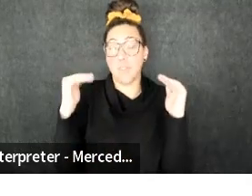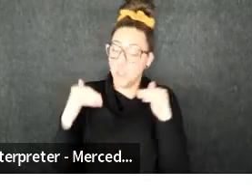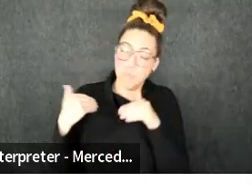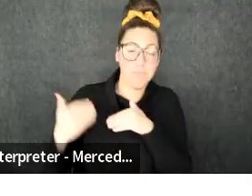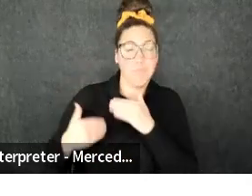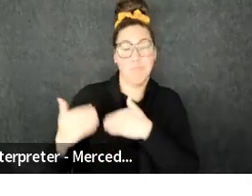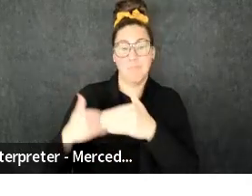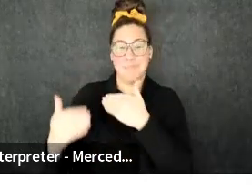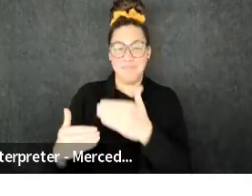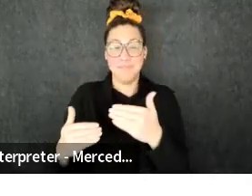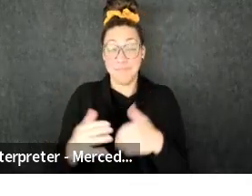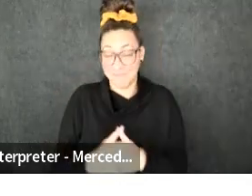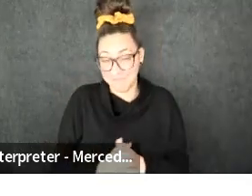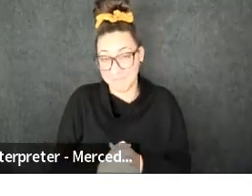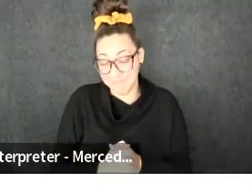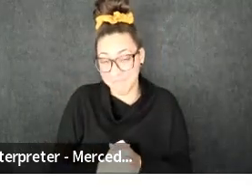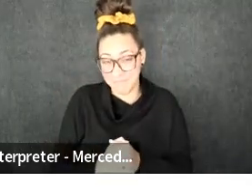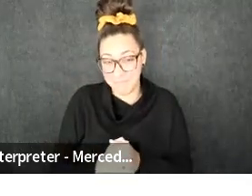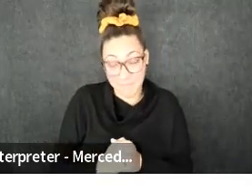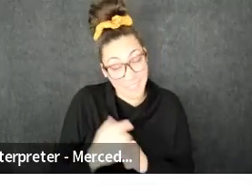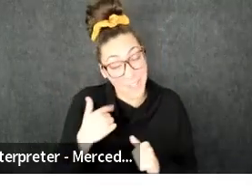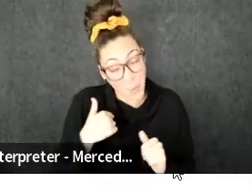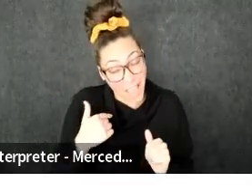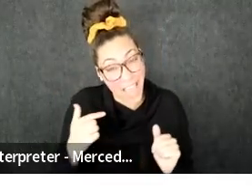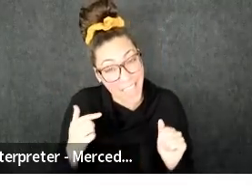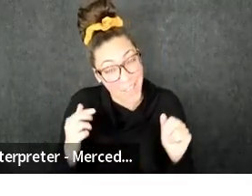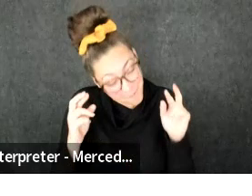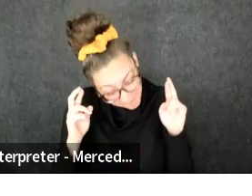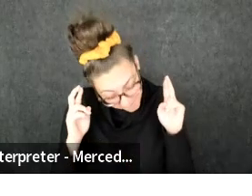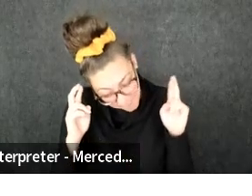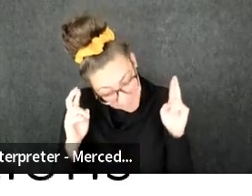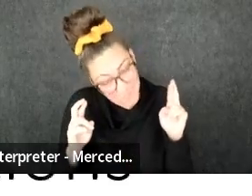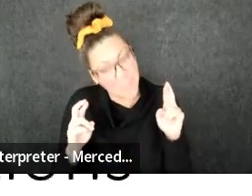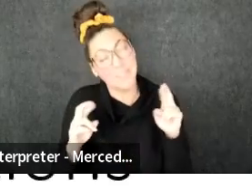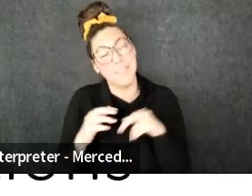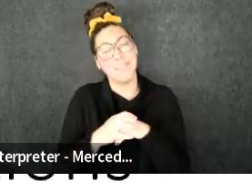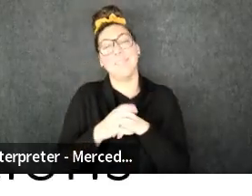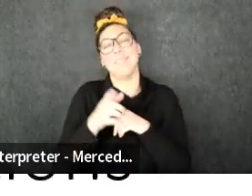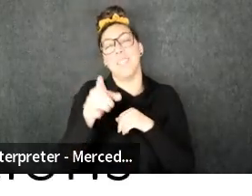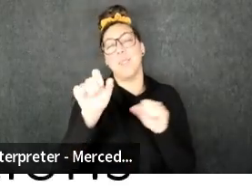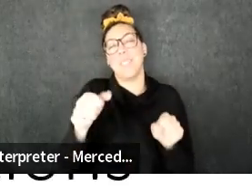and so I hope that you are able to get some ideas for yourself,